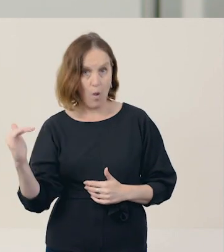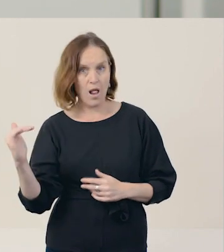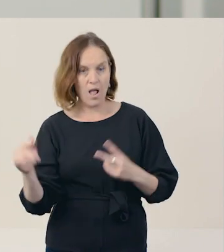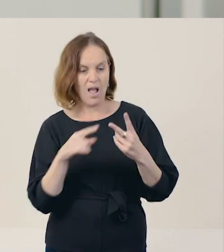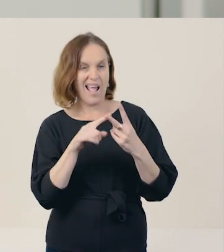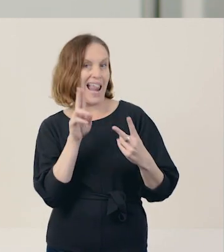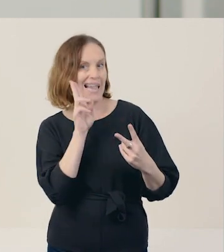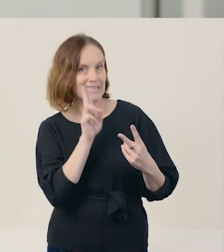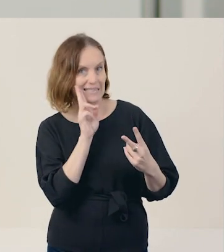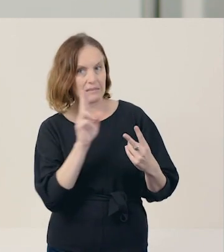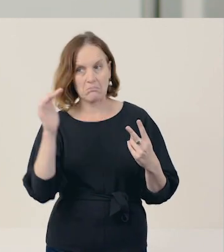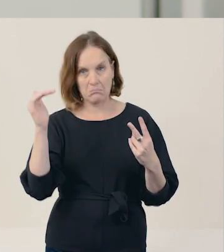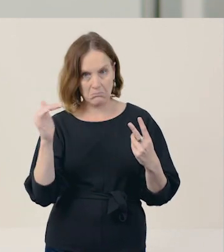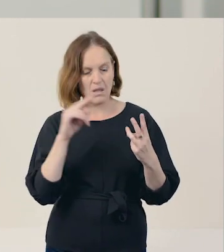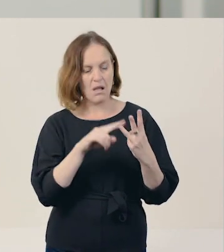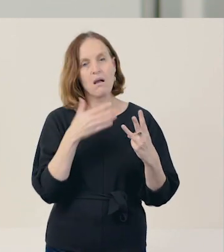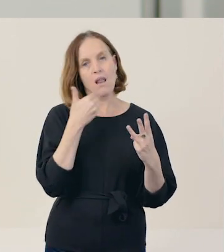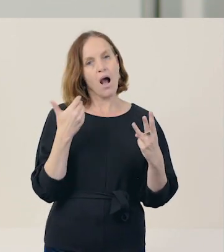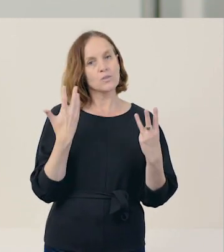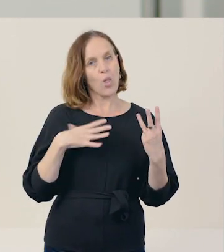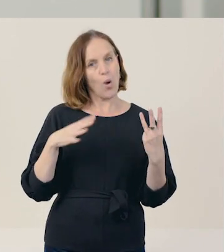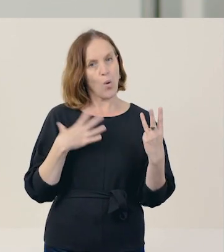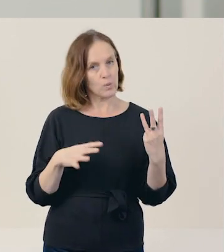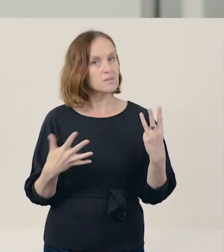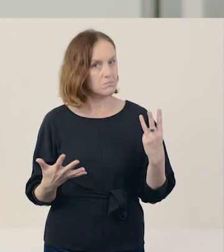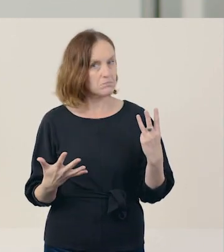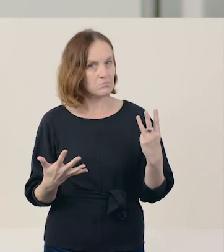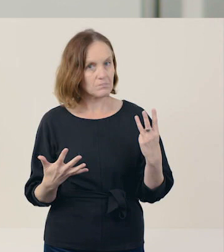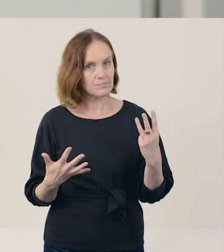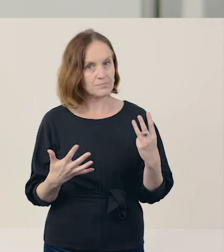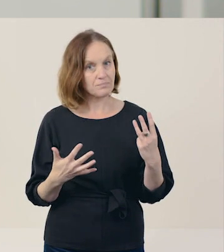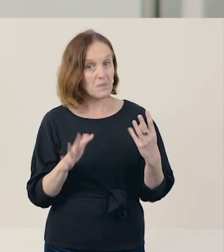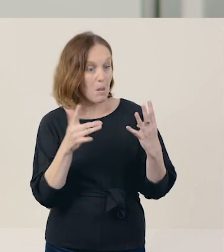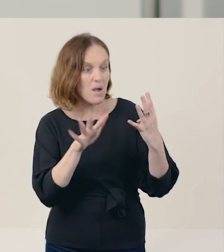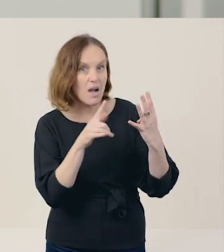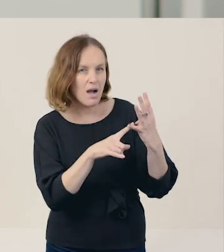he was small, neat, and probably wore fashionable clothes that were neat and tidy.